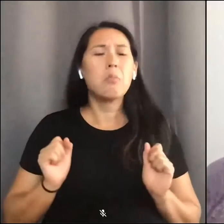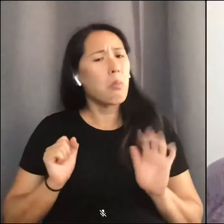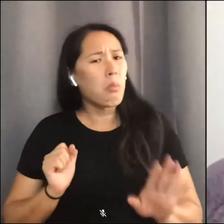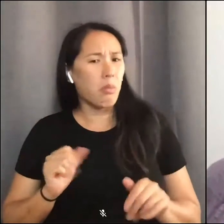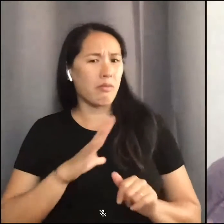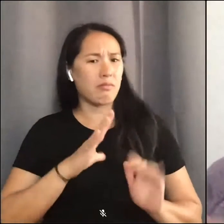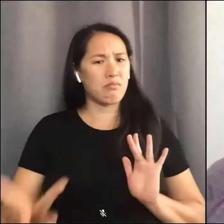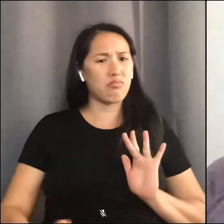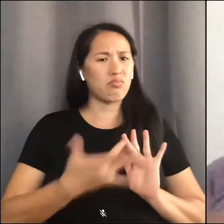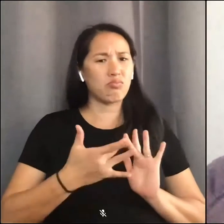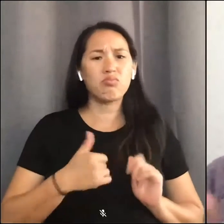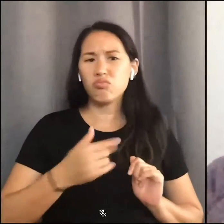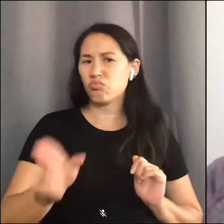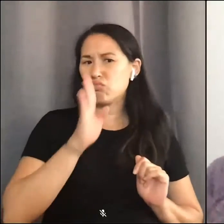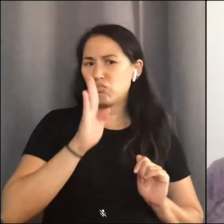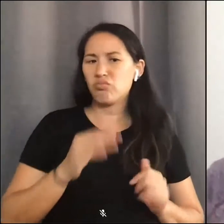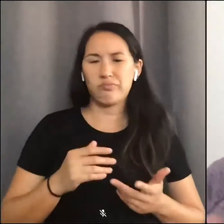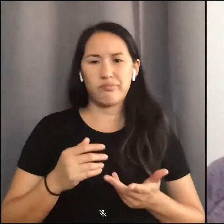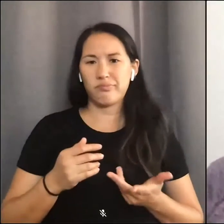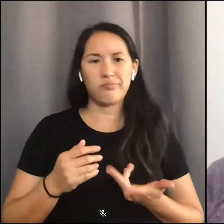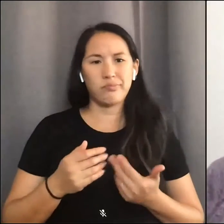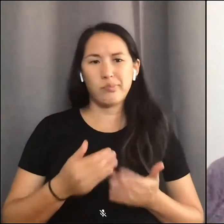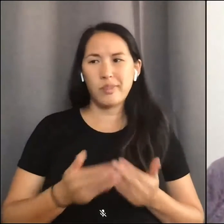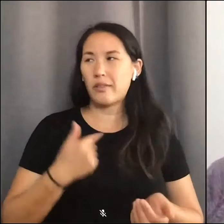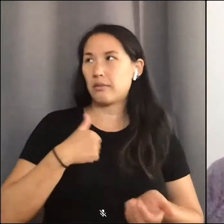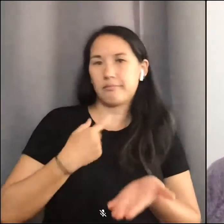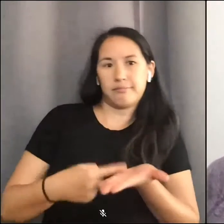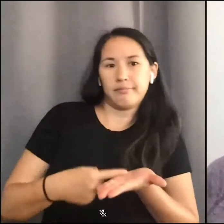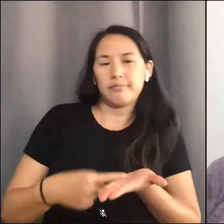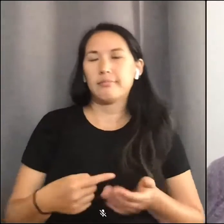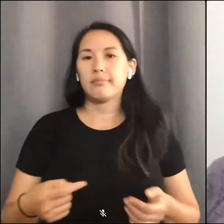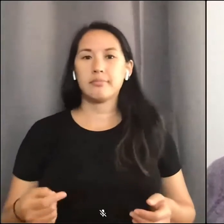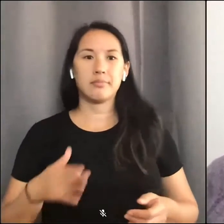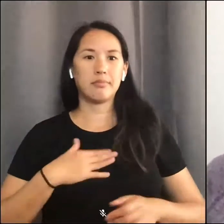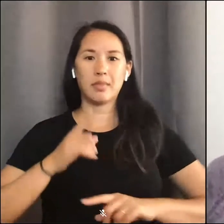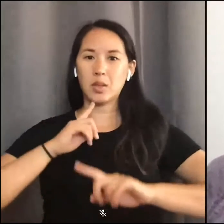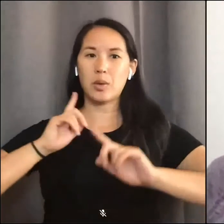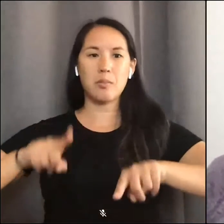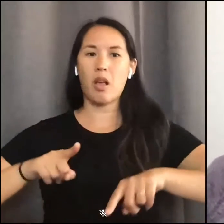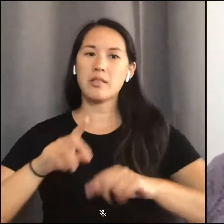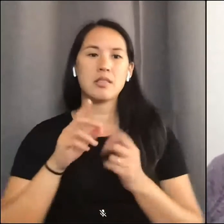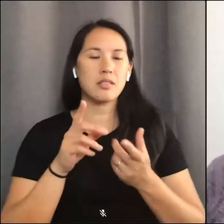out to me whatever whatever we talk about or or or my response totally confidential um